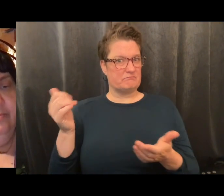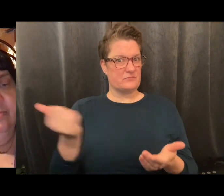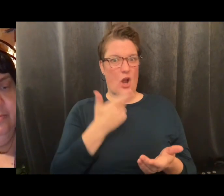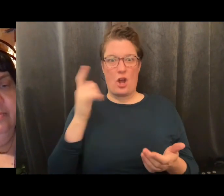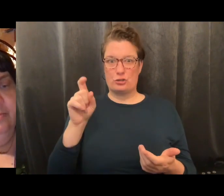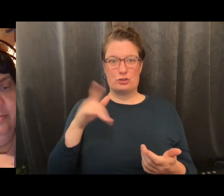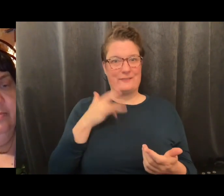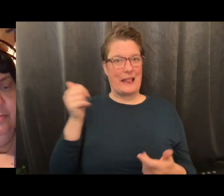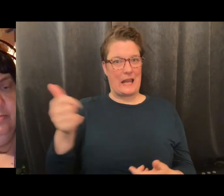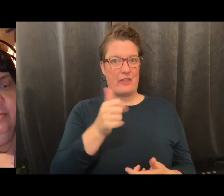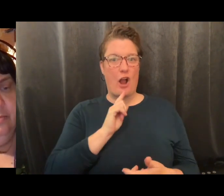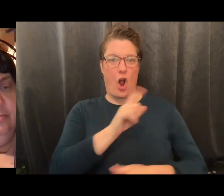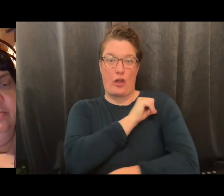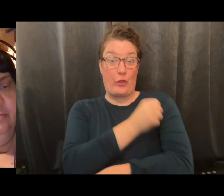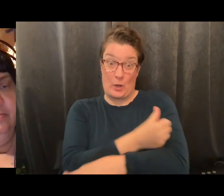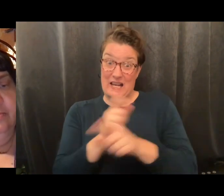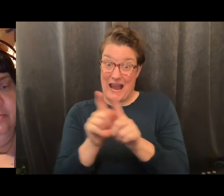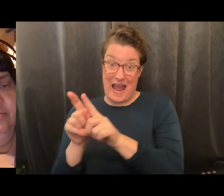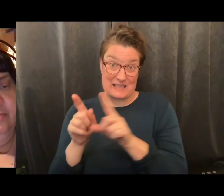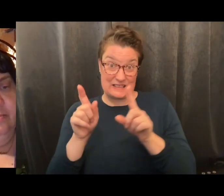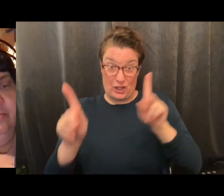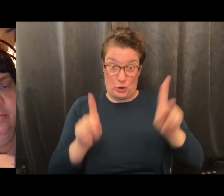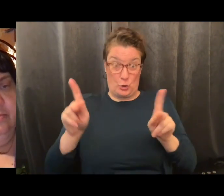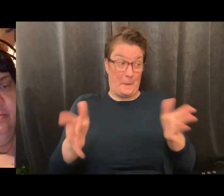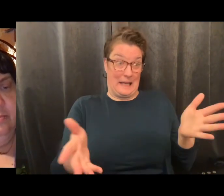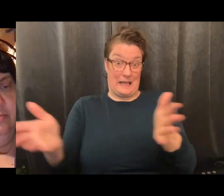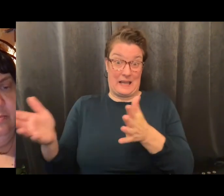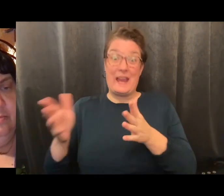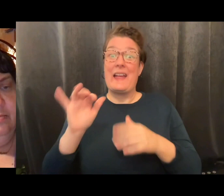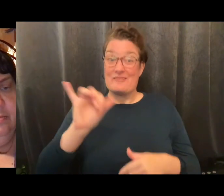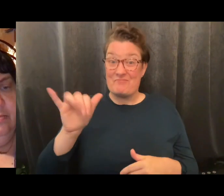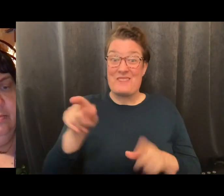And then, as an American citizen, those are our tax dollars, you know,